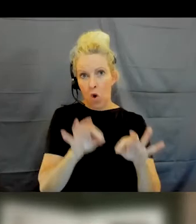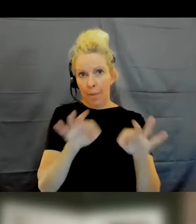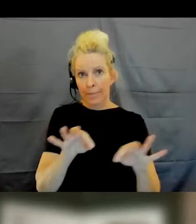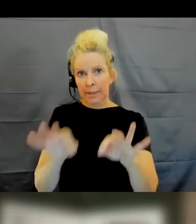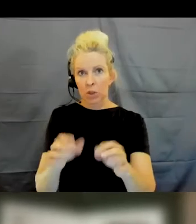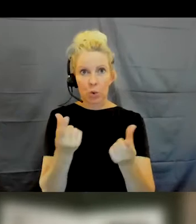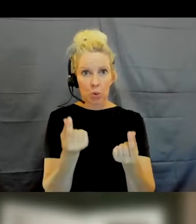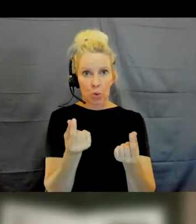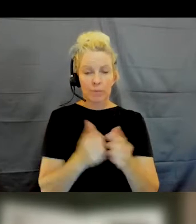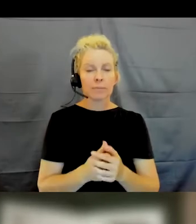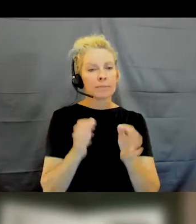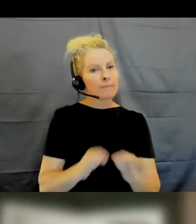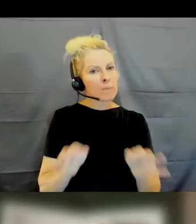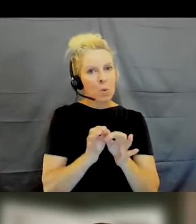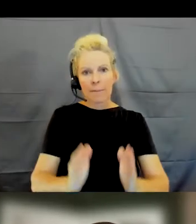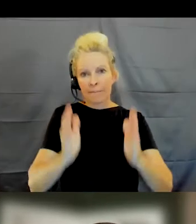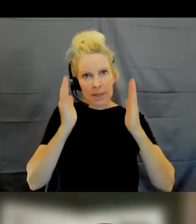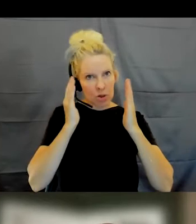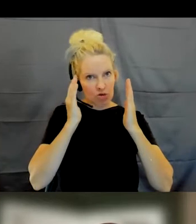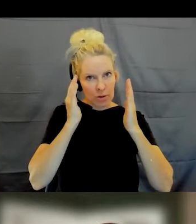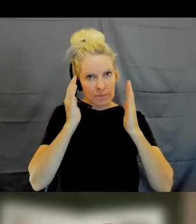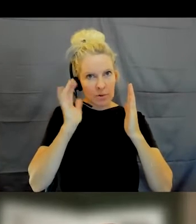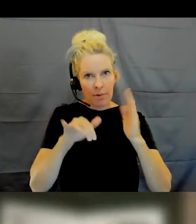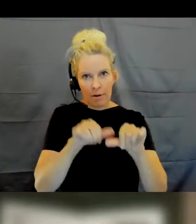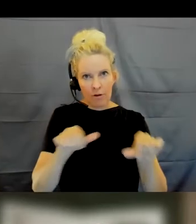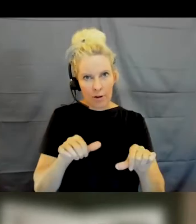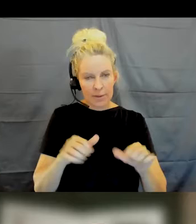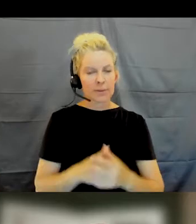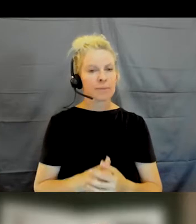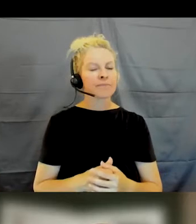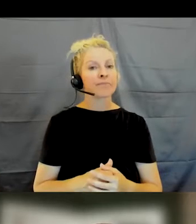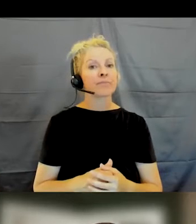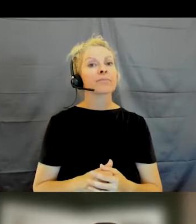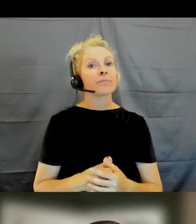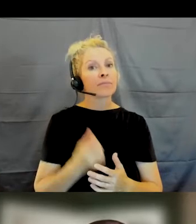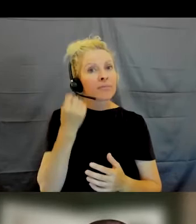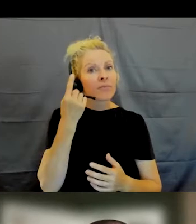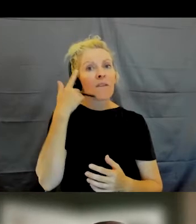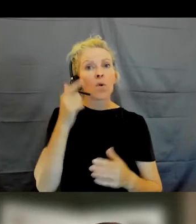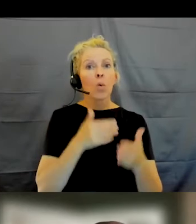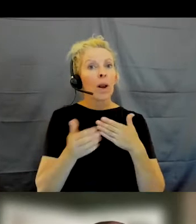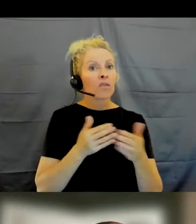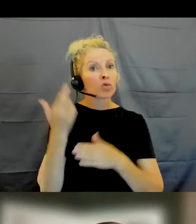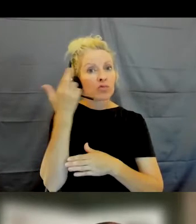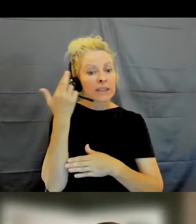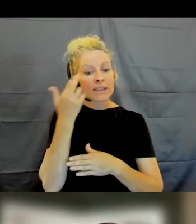attention to these areas. This is still a place where, for whatever reason out there, we are still